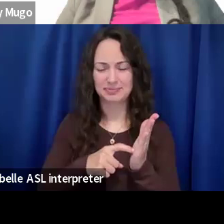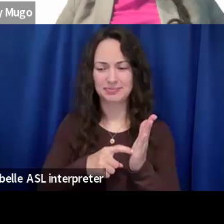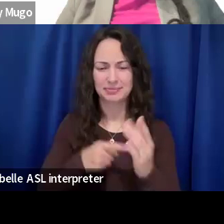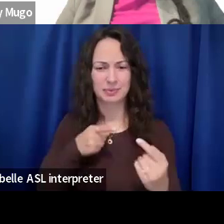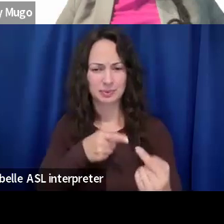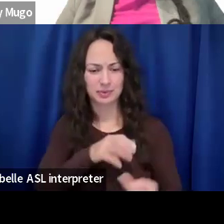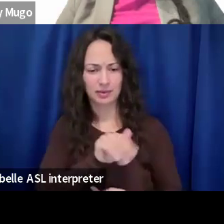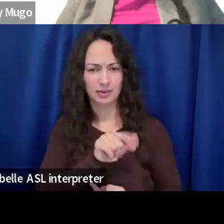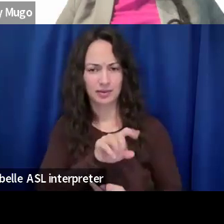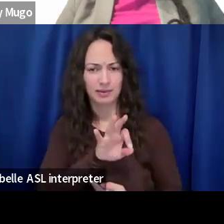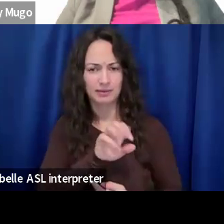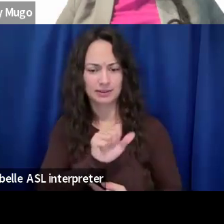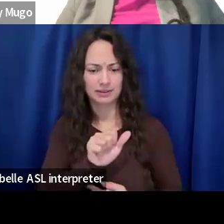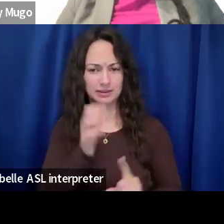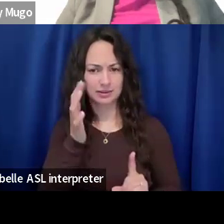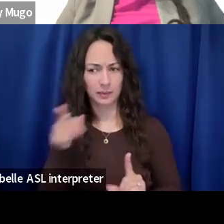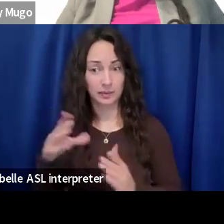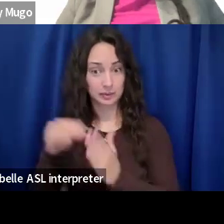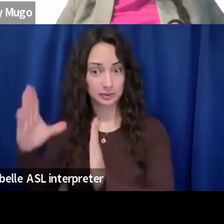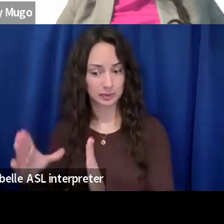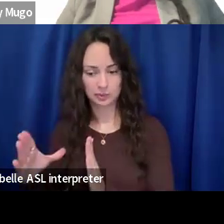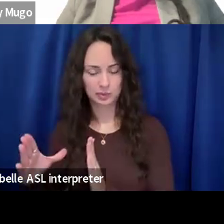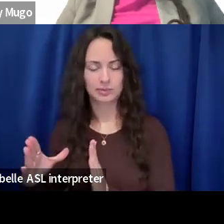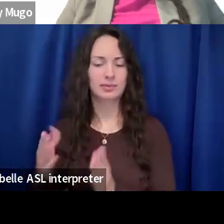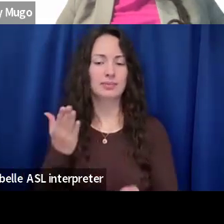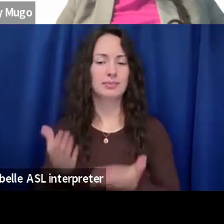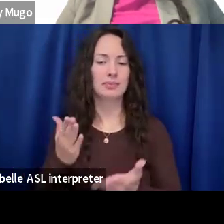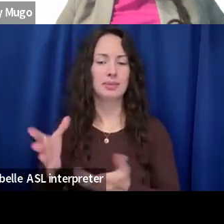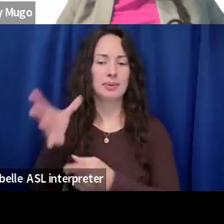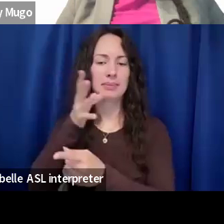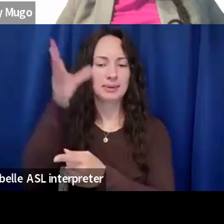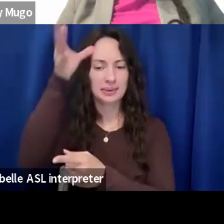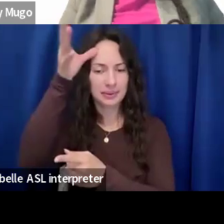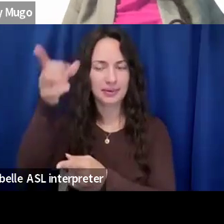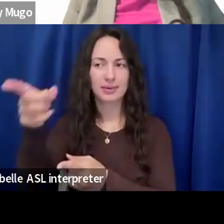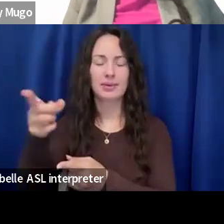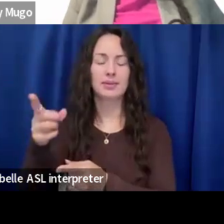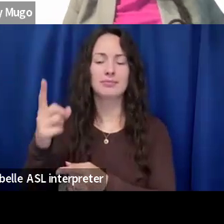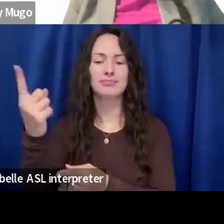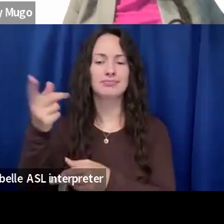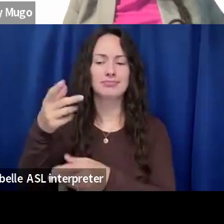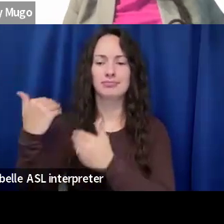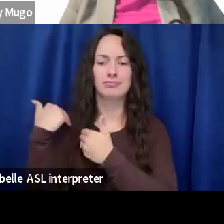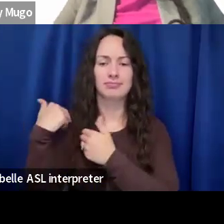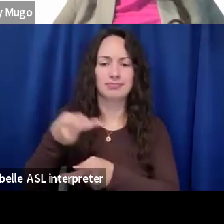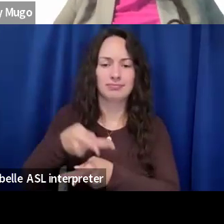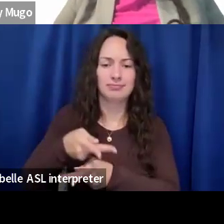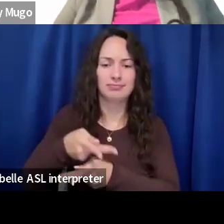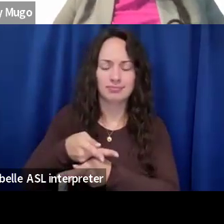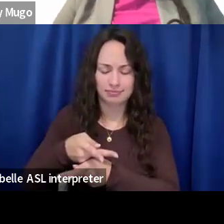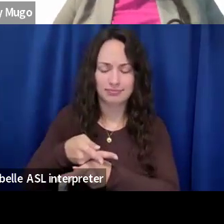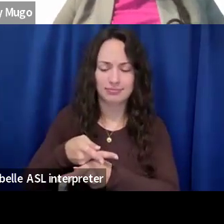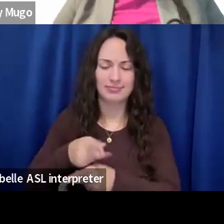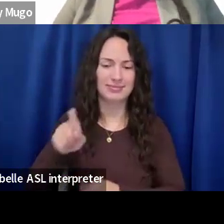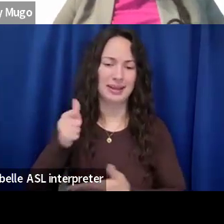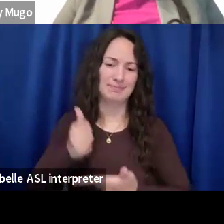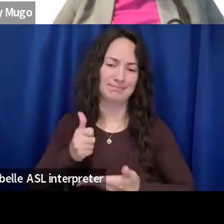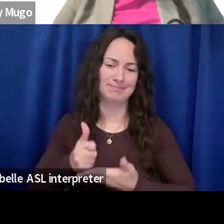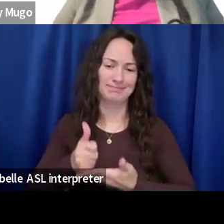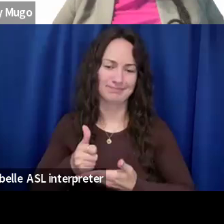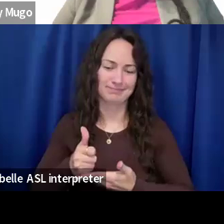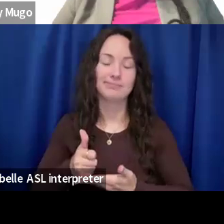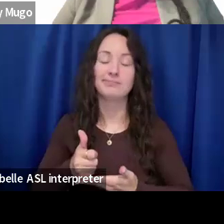but they need help from their parent or guardian. So sometimes if need be we need professionals in